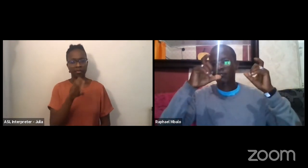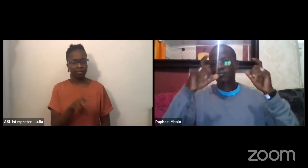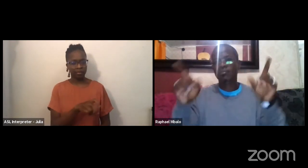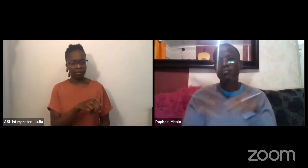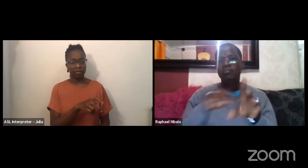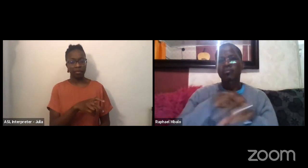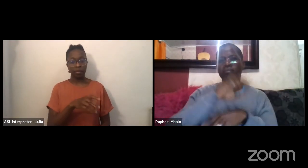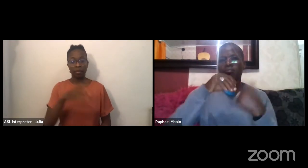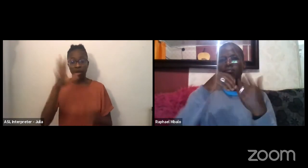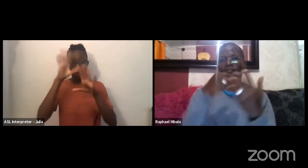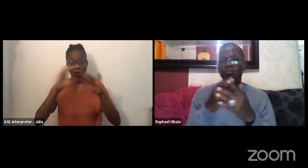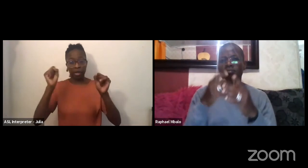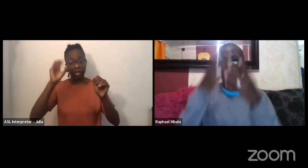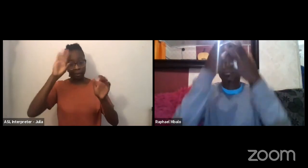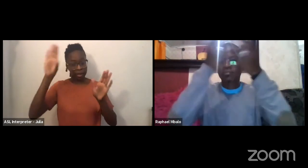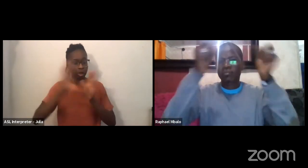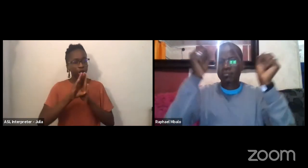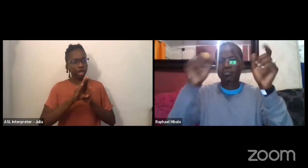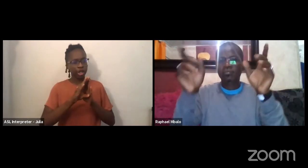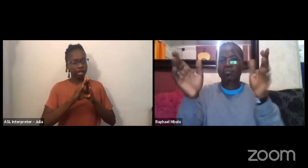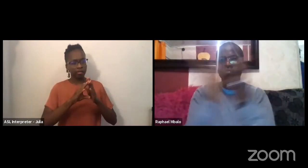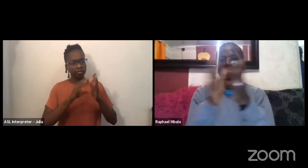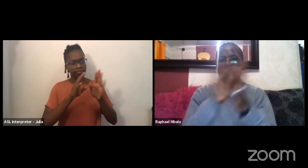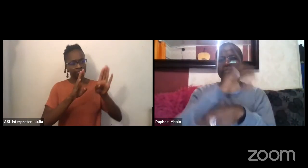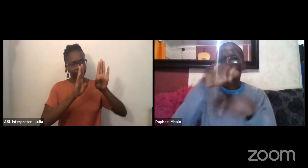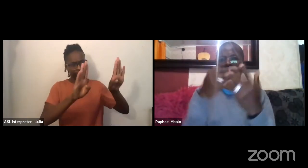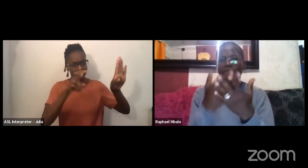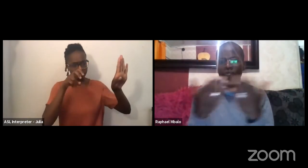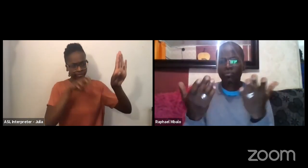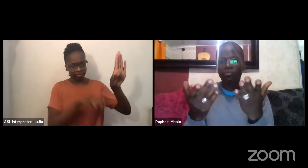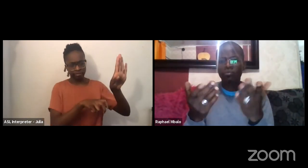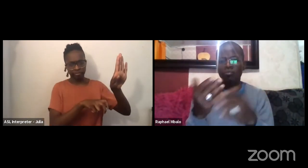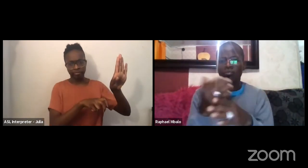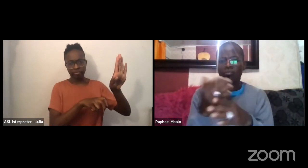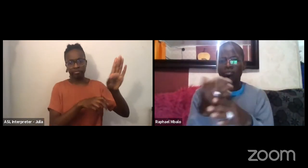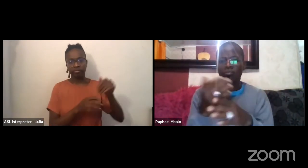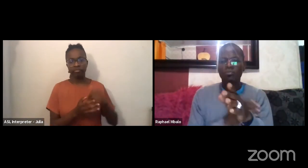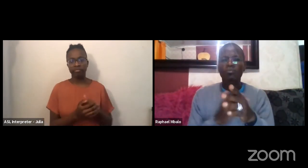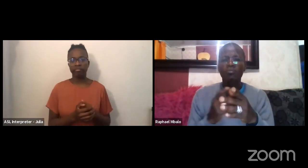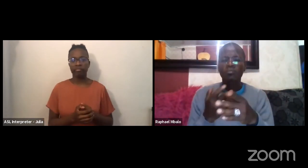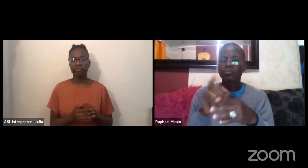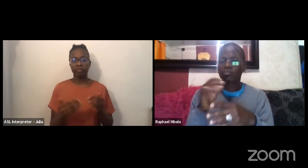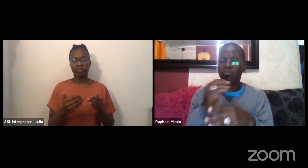with a shawl gifted by a woman before the cups. It was home hers.